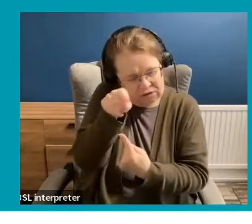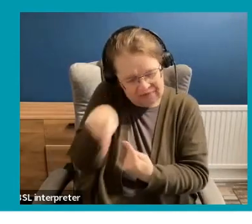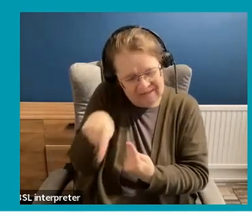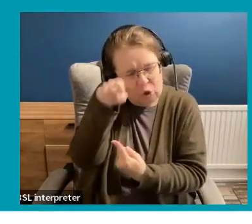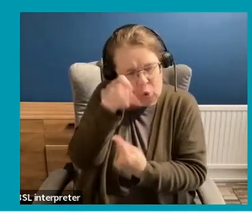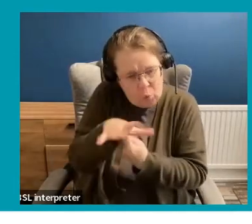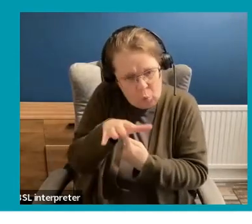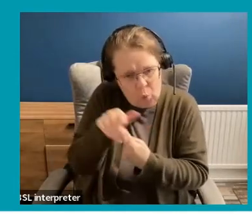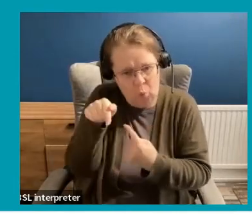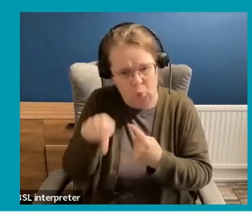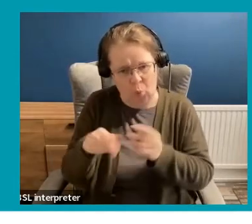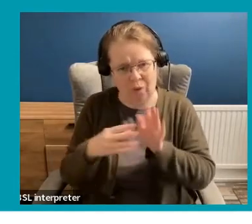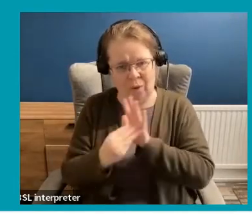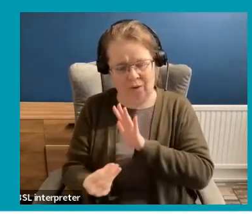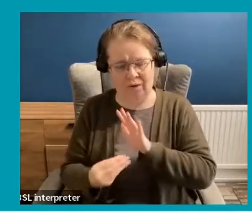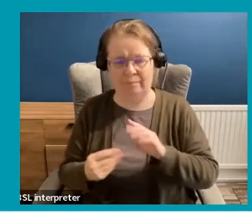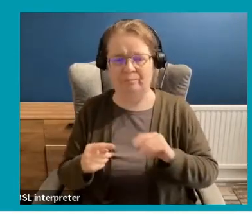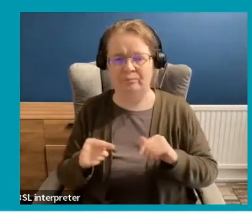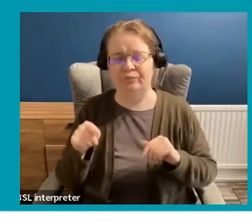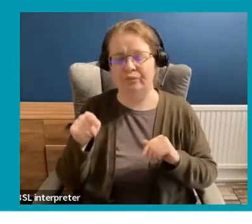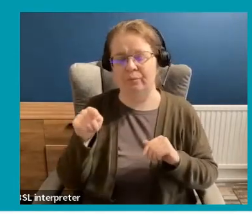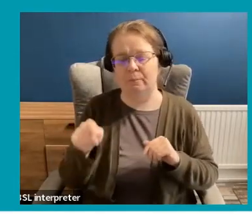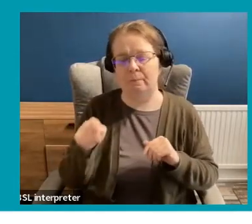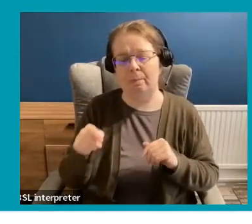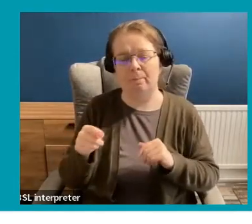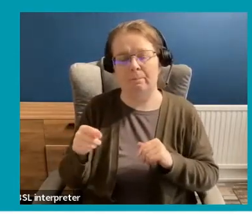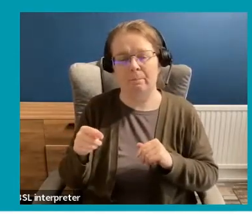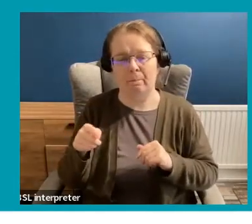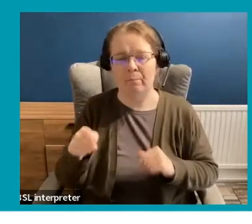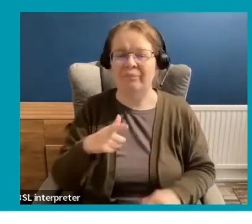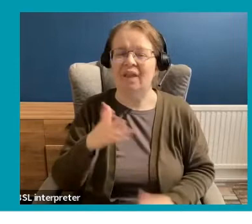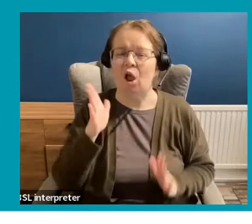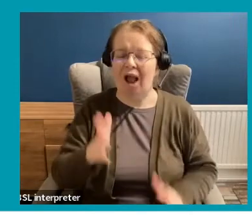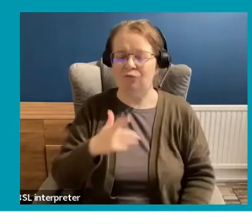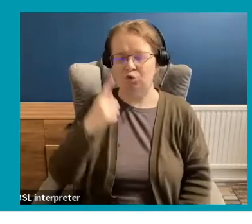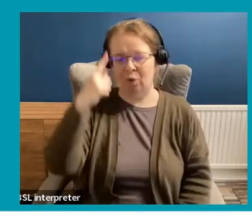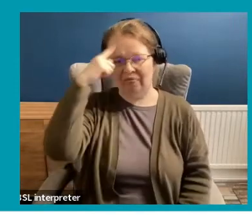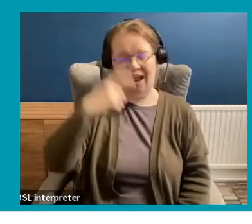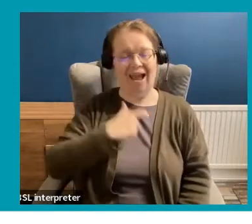quite different approach which is really taking a human centered approach to DNI.